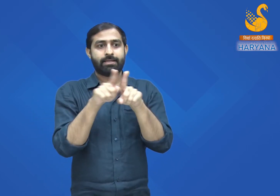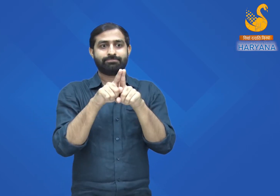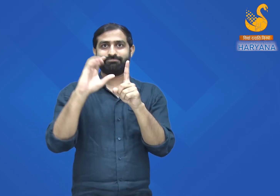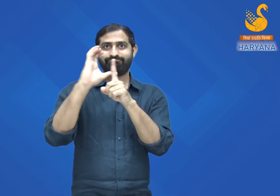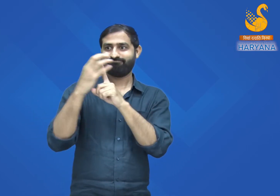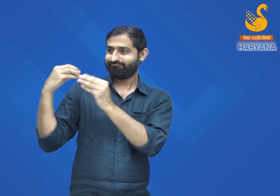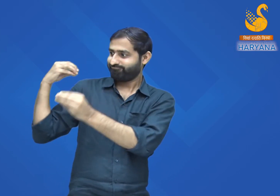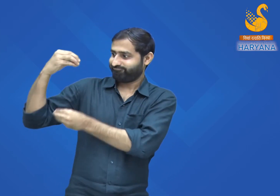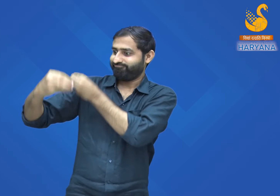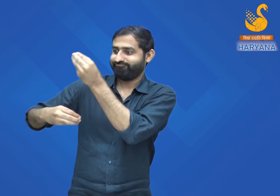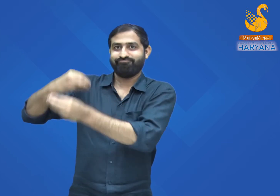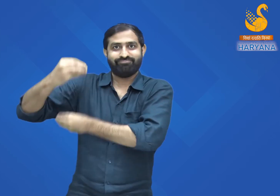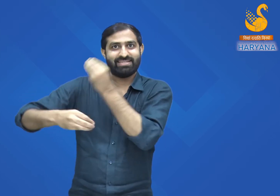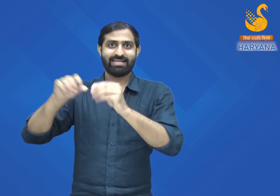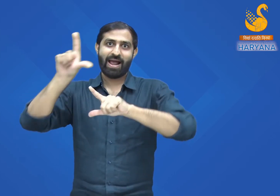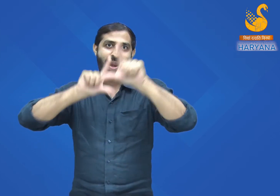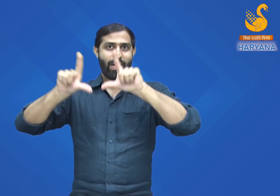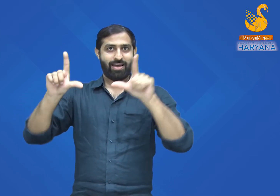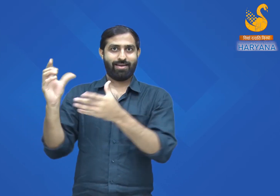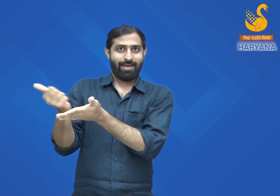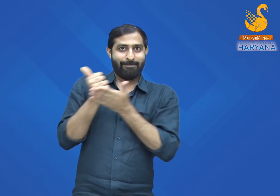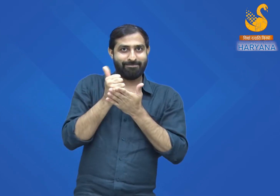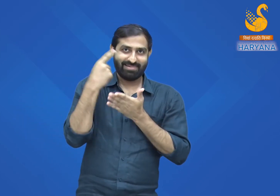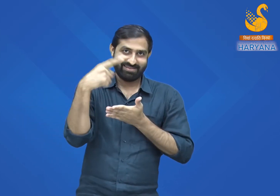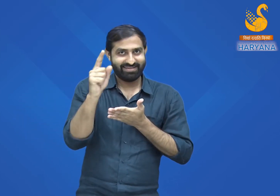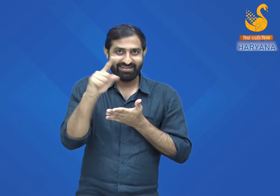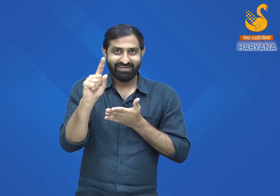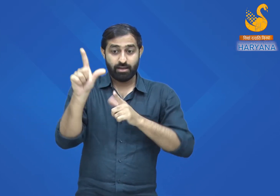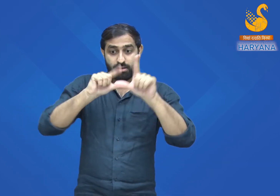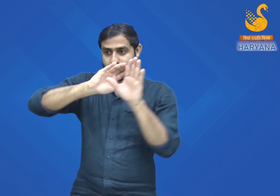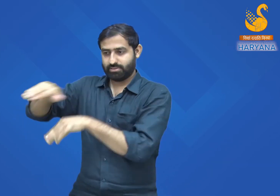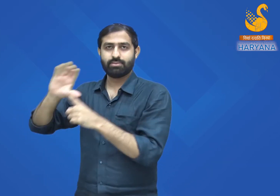The third role that it plays is that of dissemination of culture.